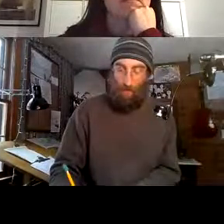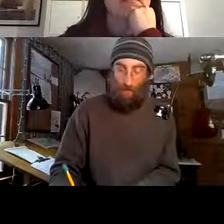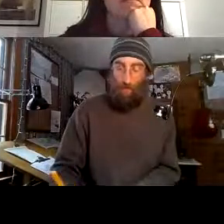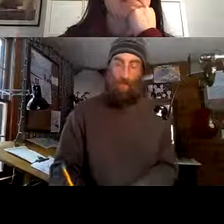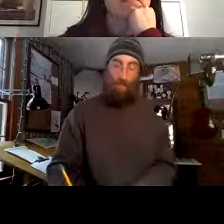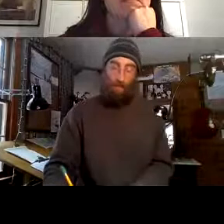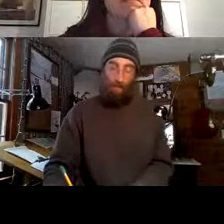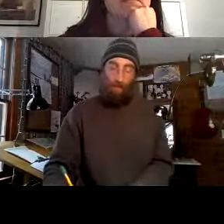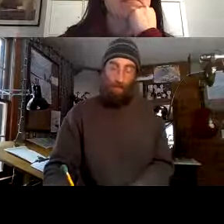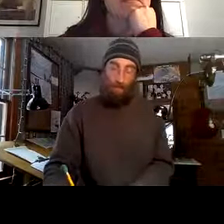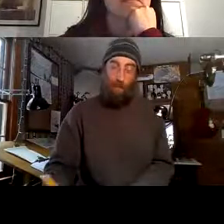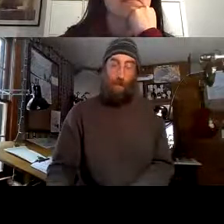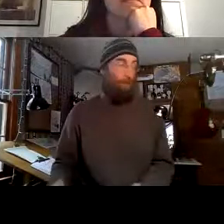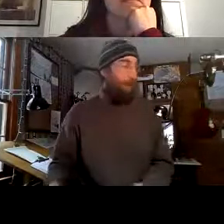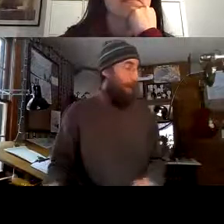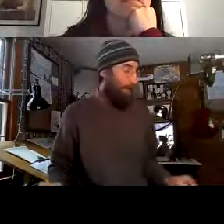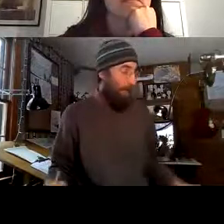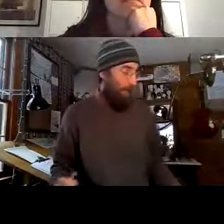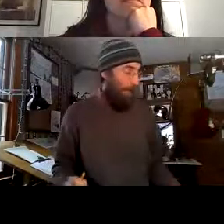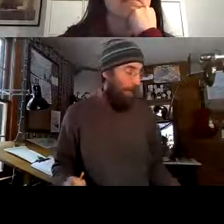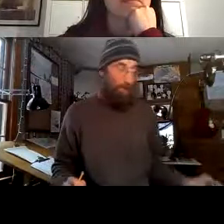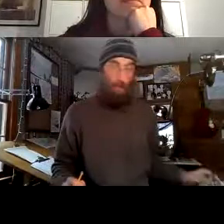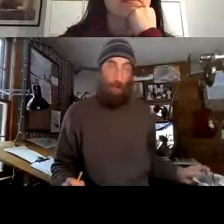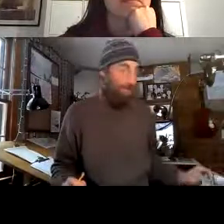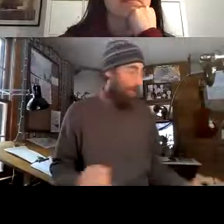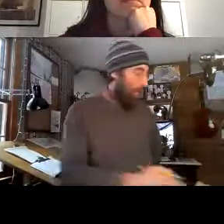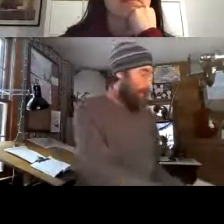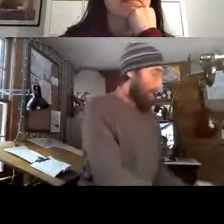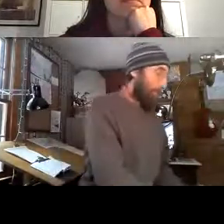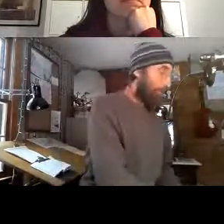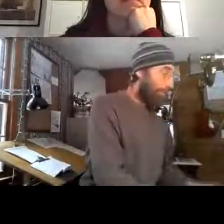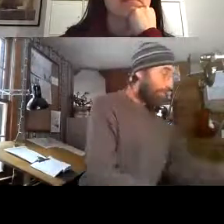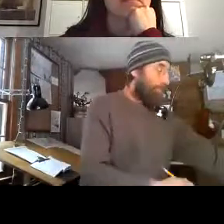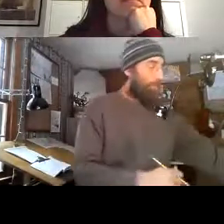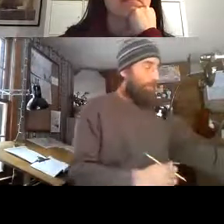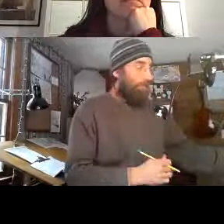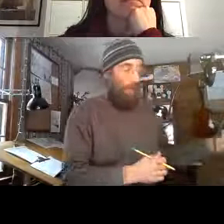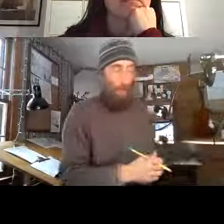All right. But when I draw them in color, of course,